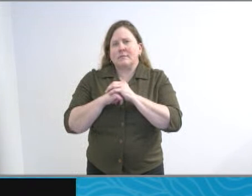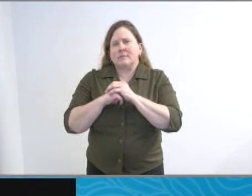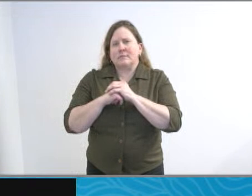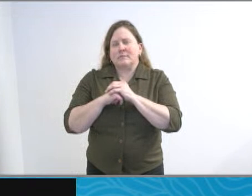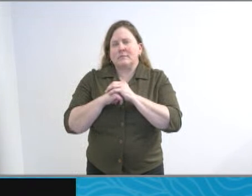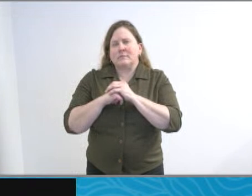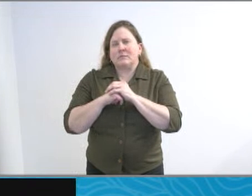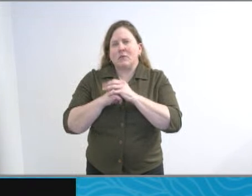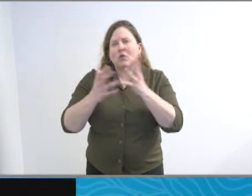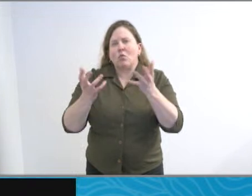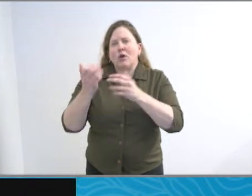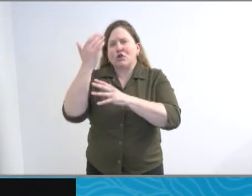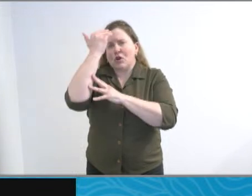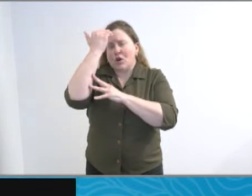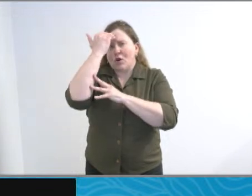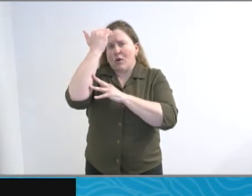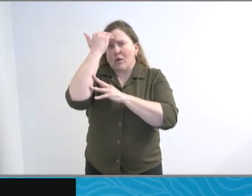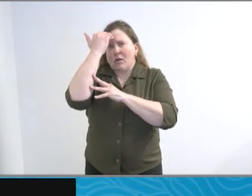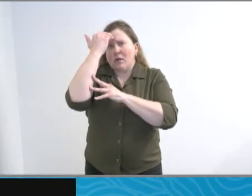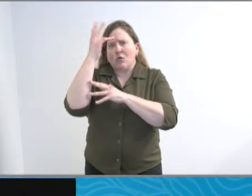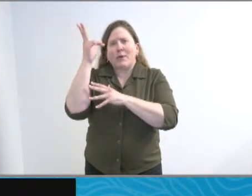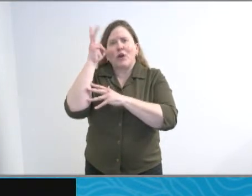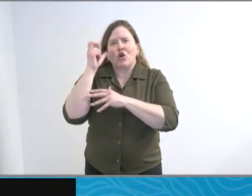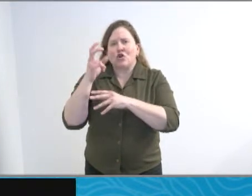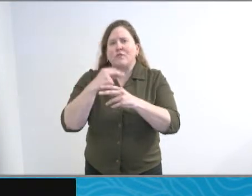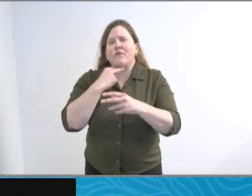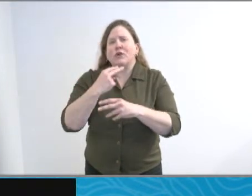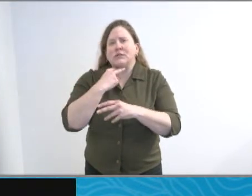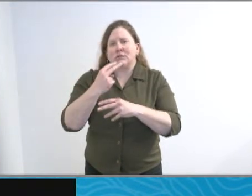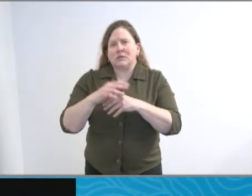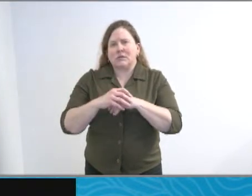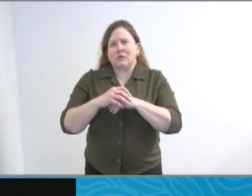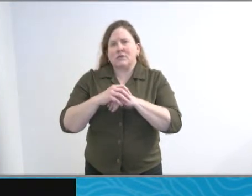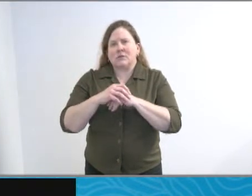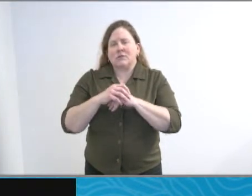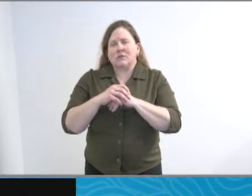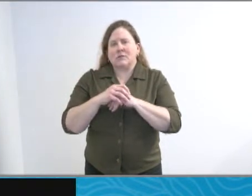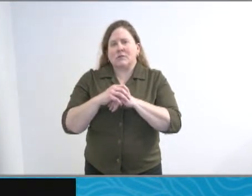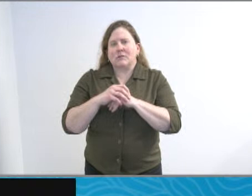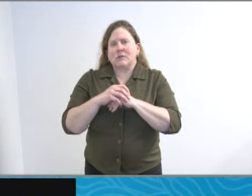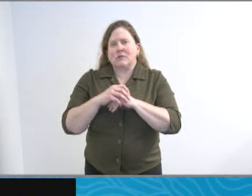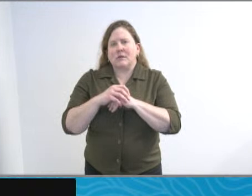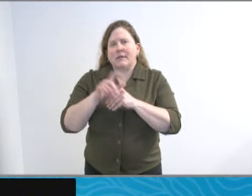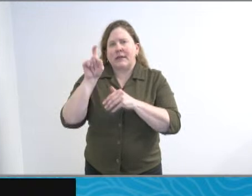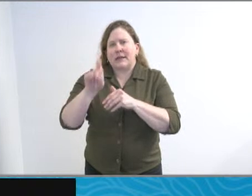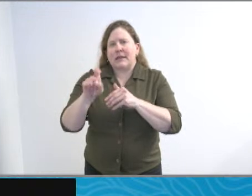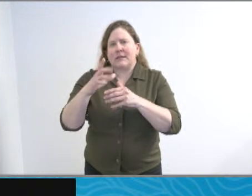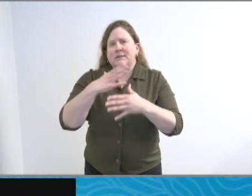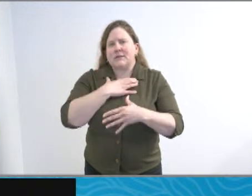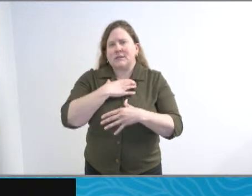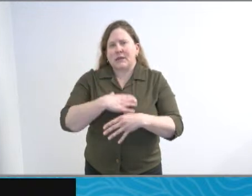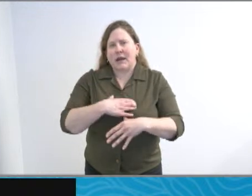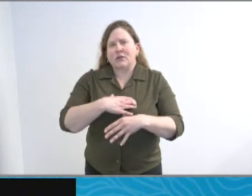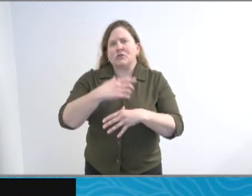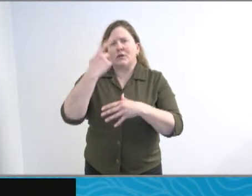we want you to know that we really heard your voices. We heard your voices around the needs and the desires for our students.